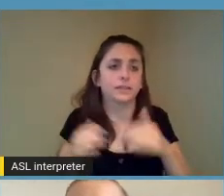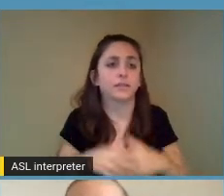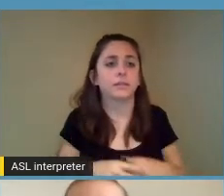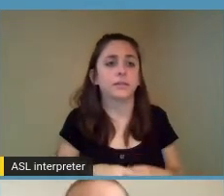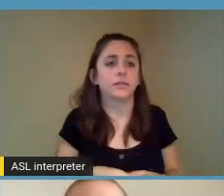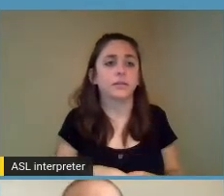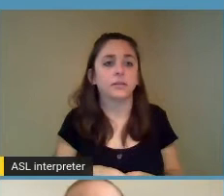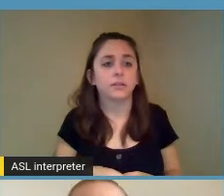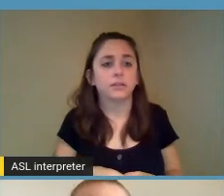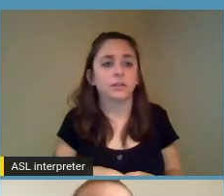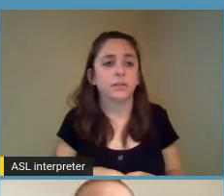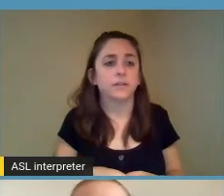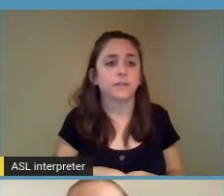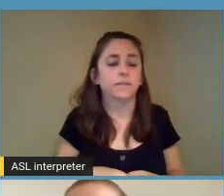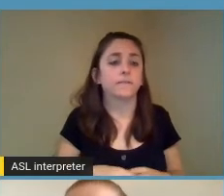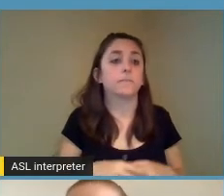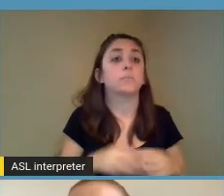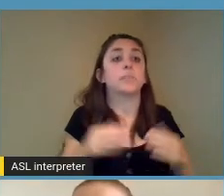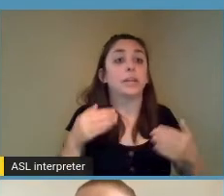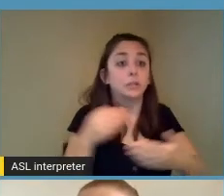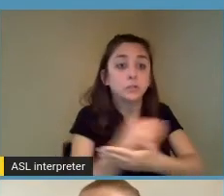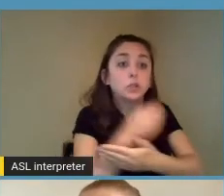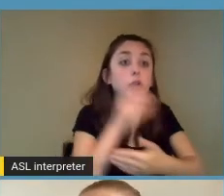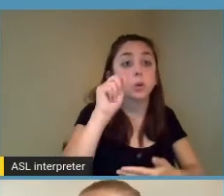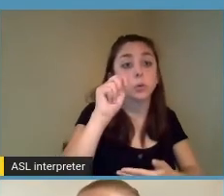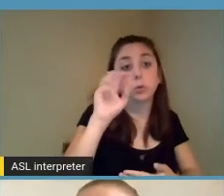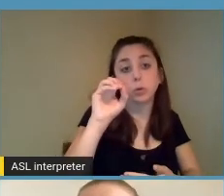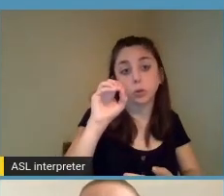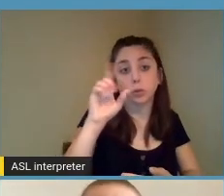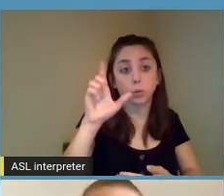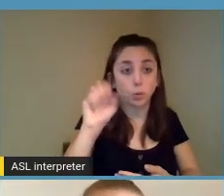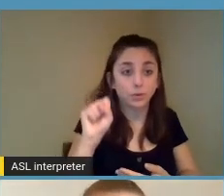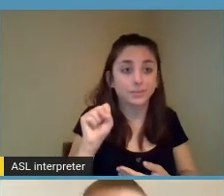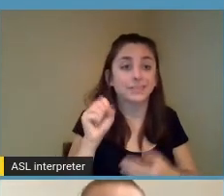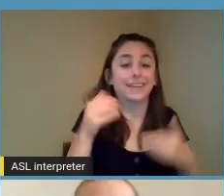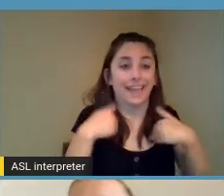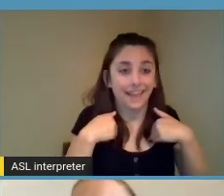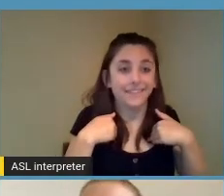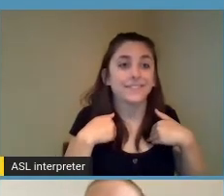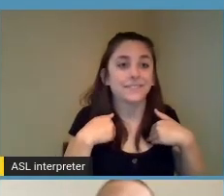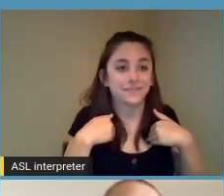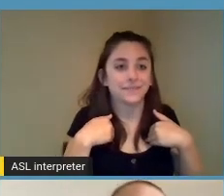do have a lot of new tools as well for cleaning up your sound or doing your entire podcast